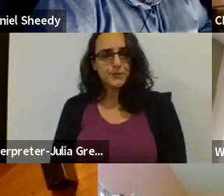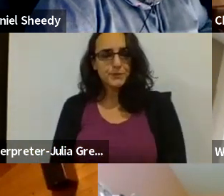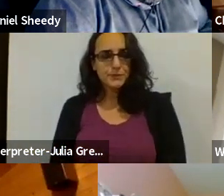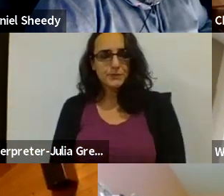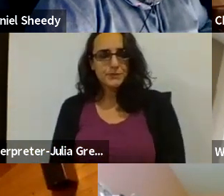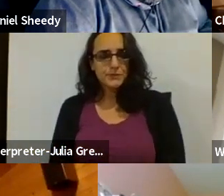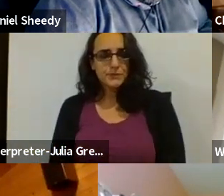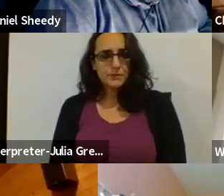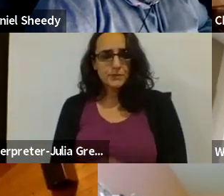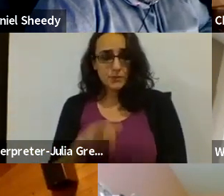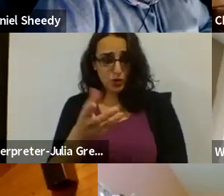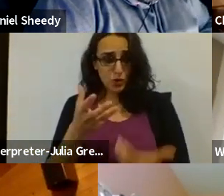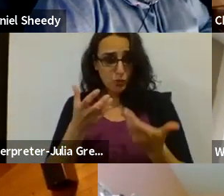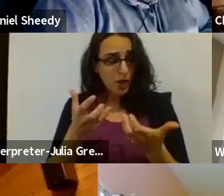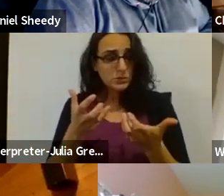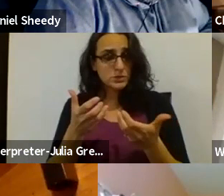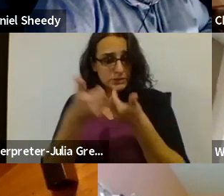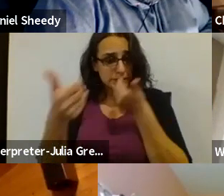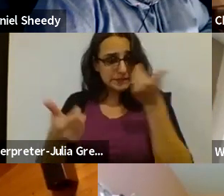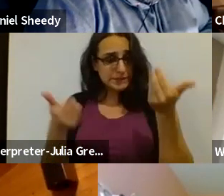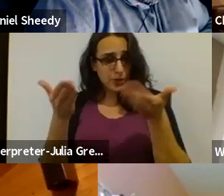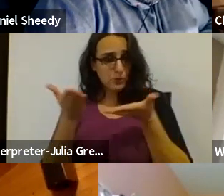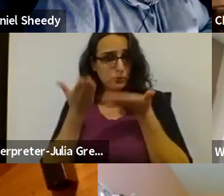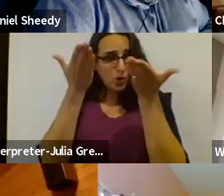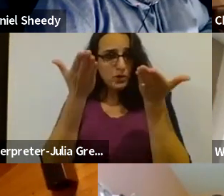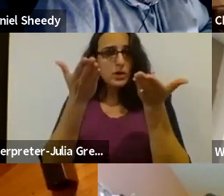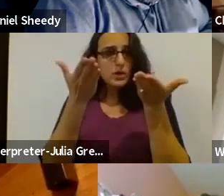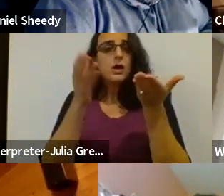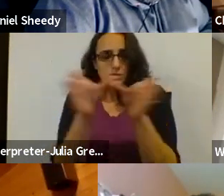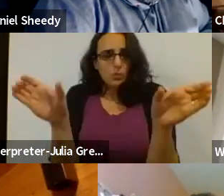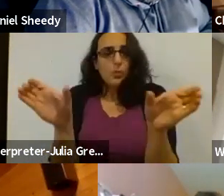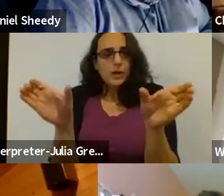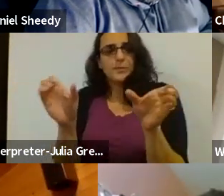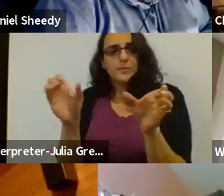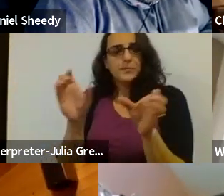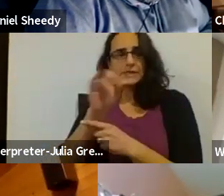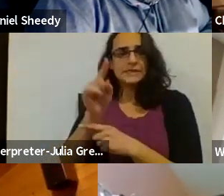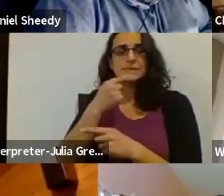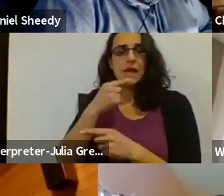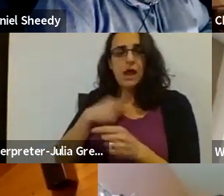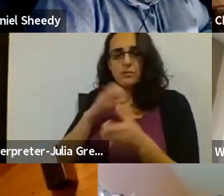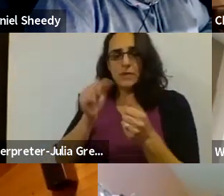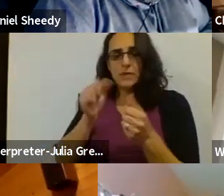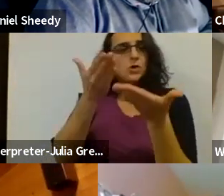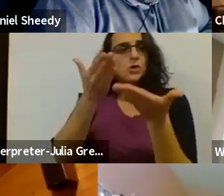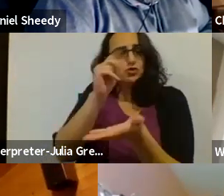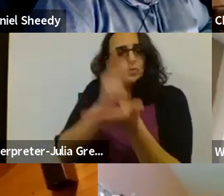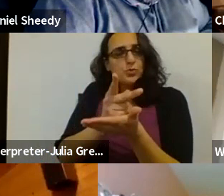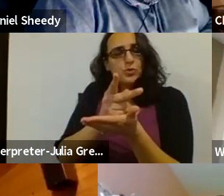Carolyn Gallagher: So do you want to do it a separate motion. Deniz Savas: And so will break them then. Okay, so I would make the motion to approve the September 17 open meeting minutes is written.